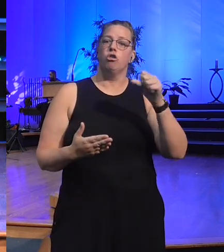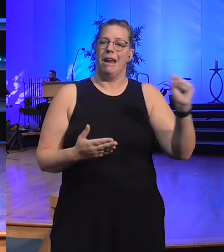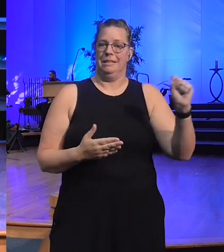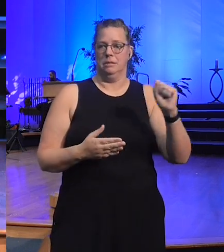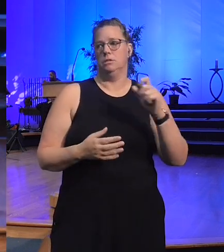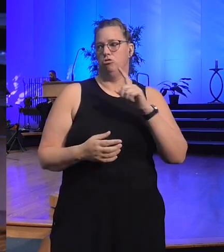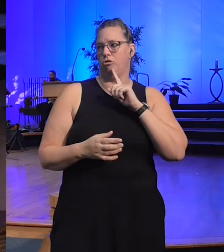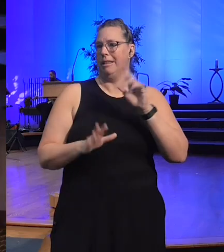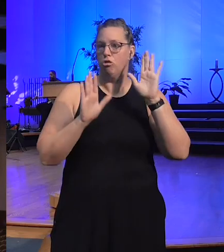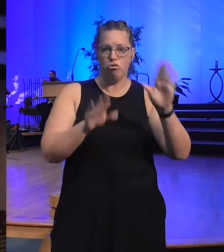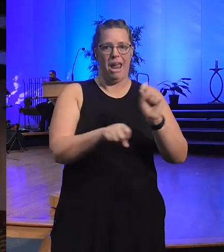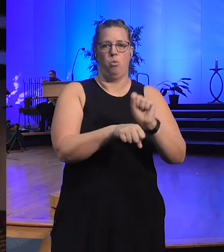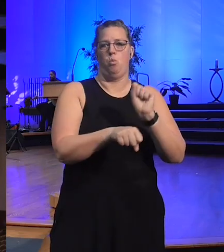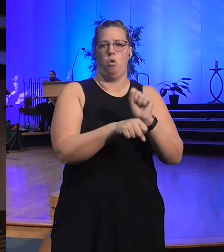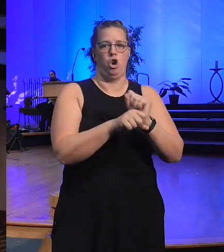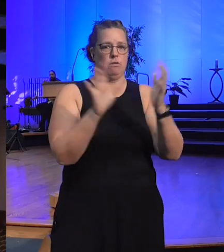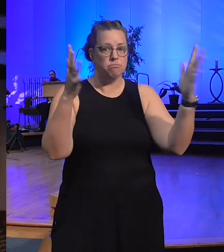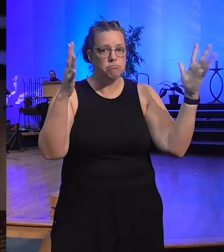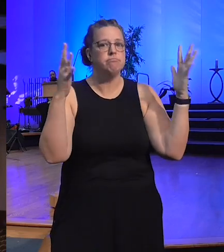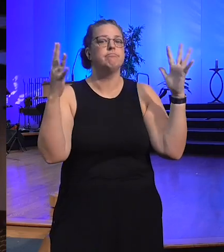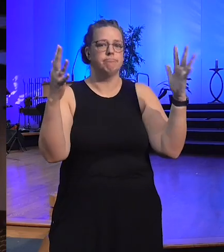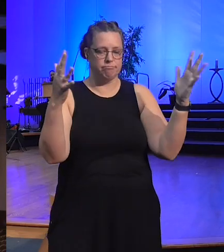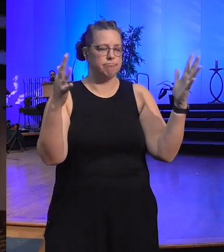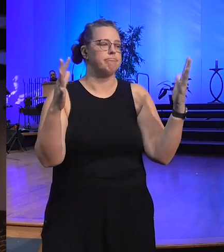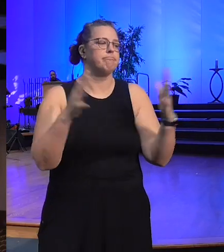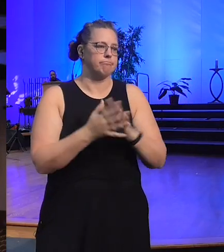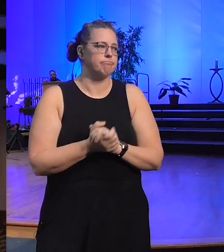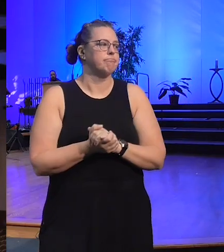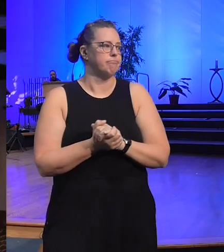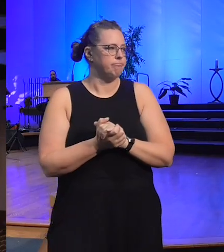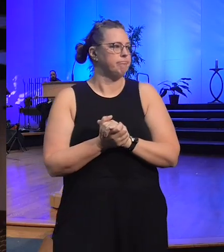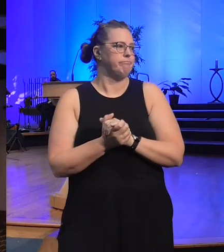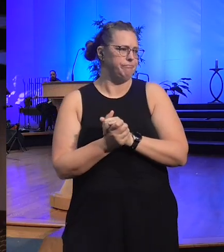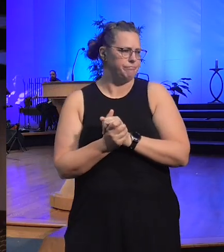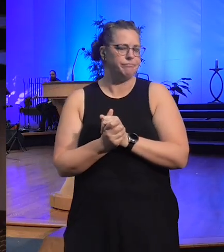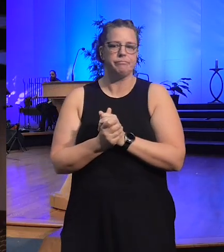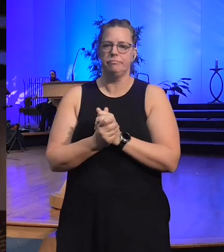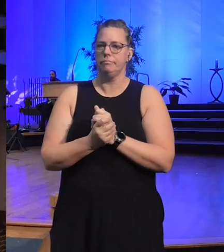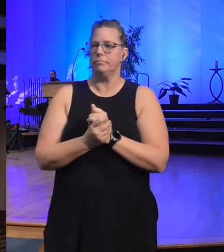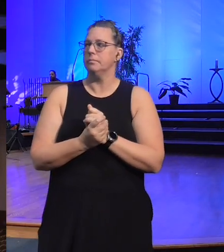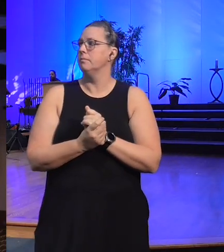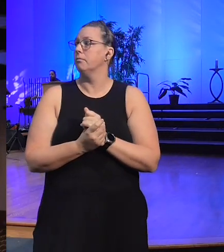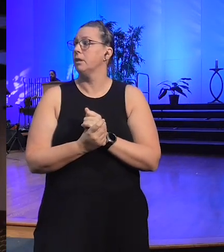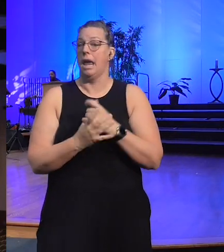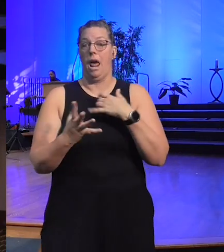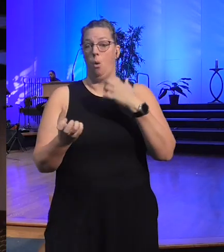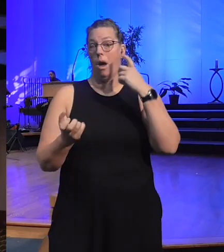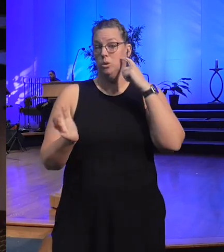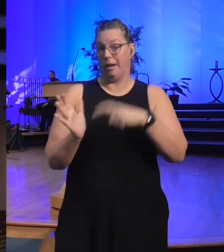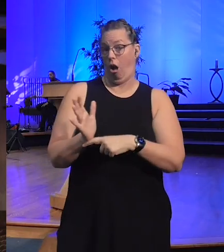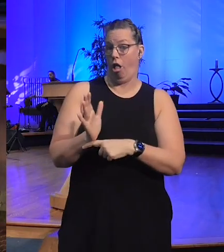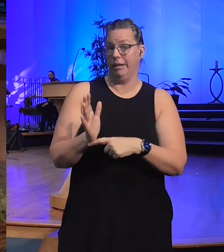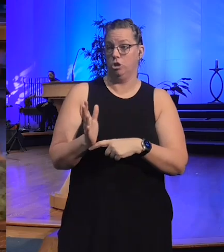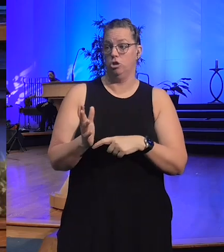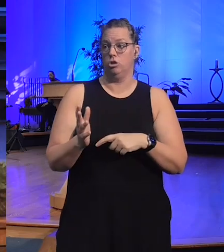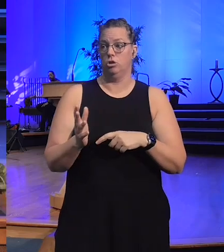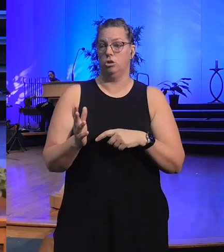doing I also want to acknowledge that to my left is something that we call